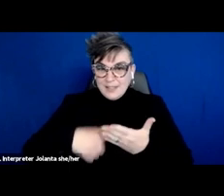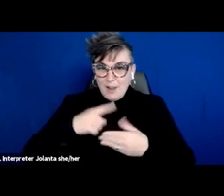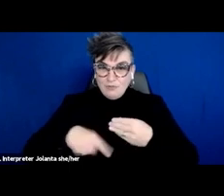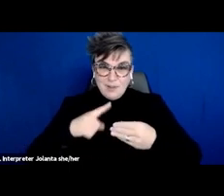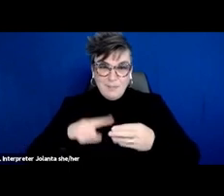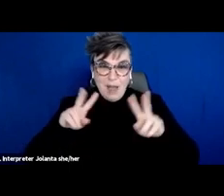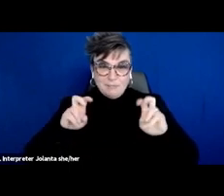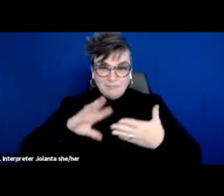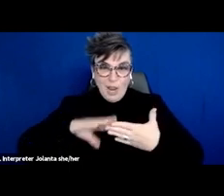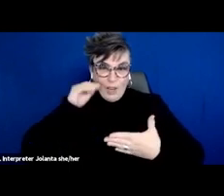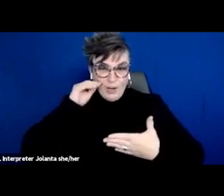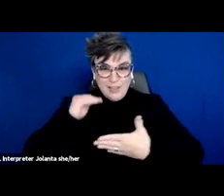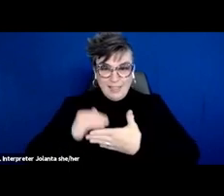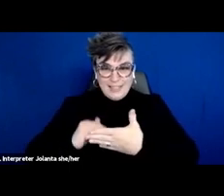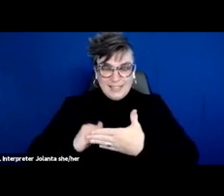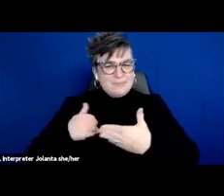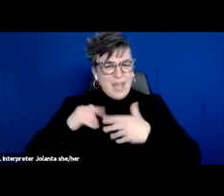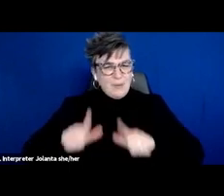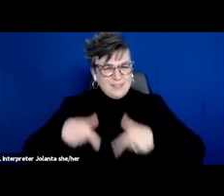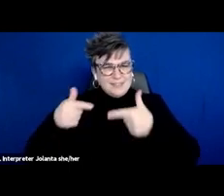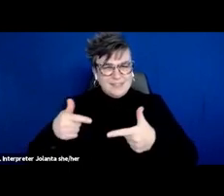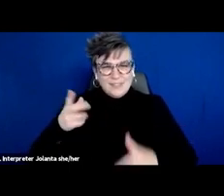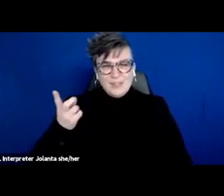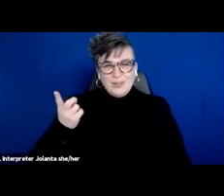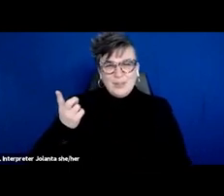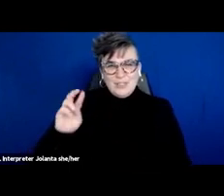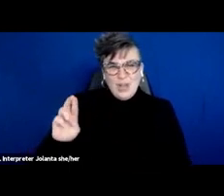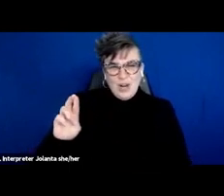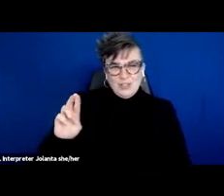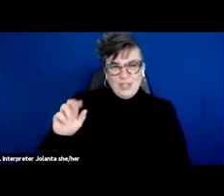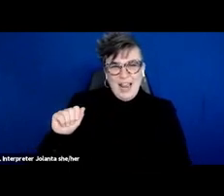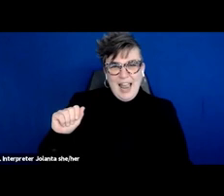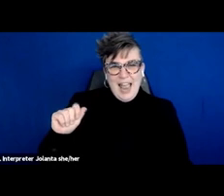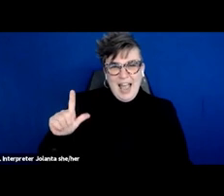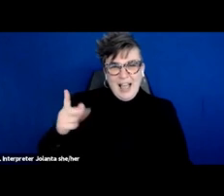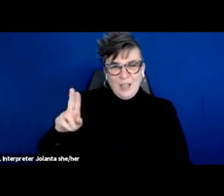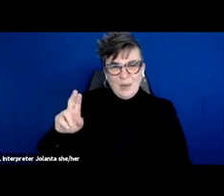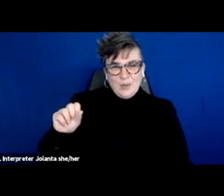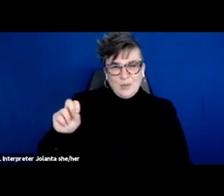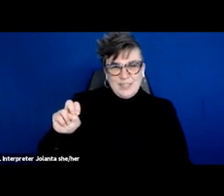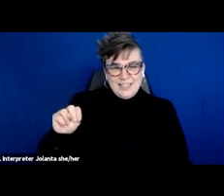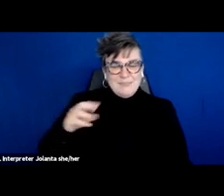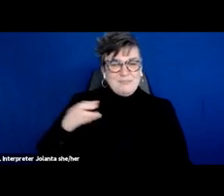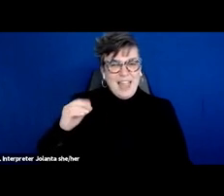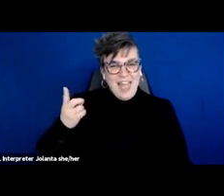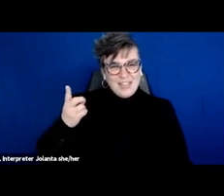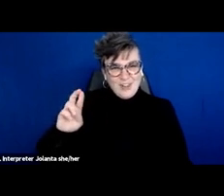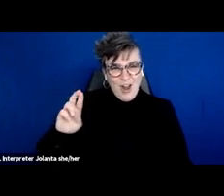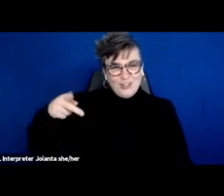turn it over now to Dr. Alhusen and Dr. Panko. So we are going to hear first from them and